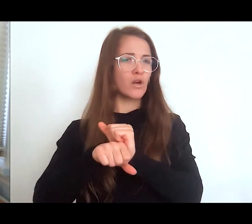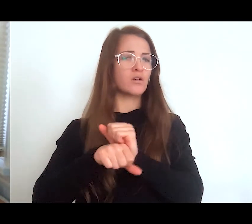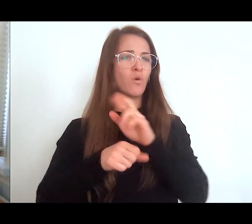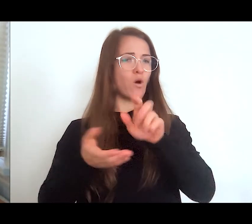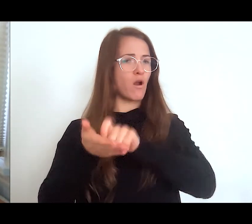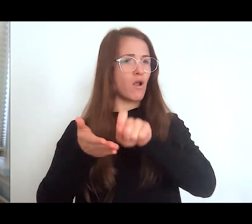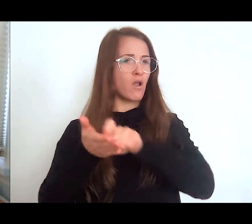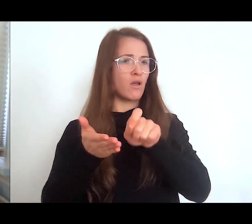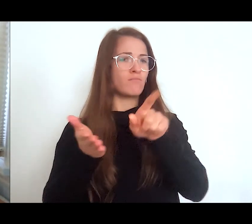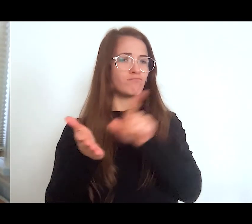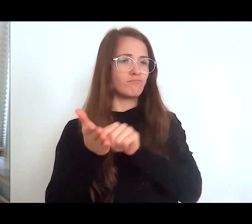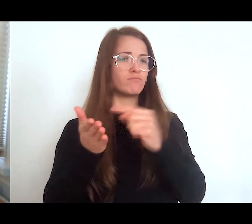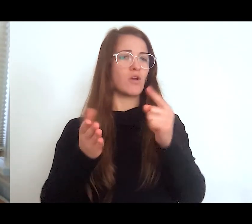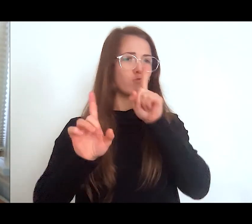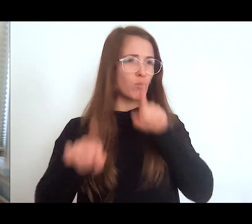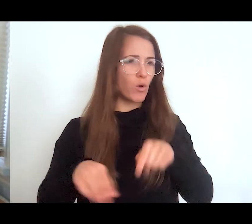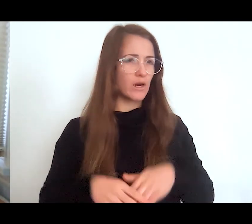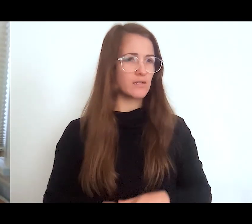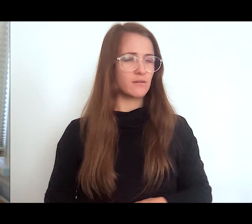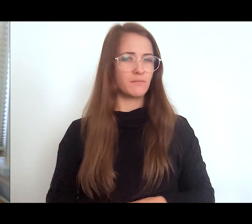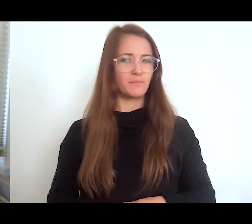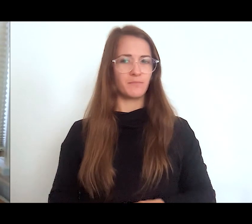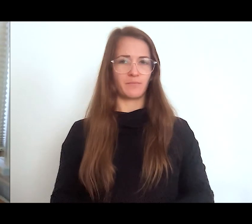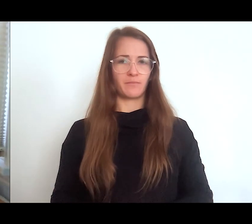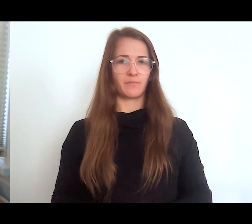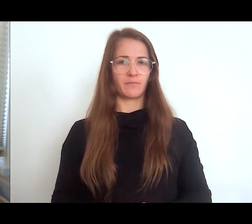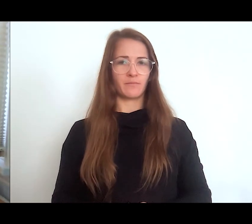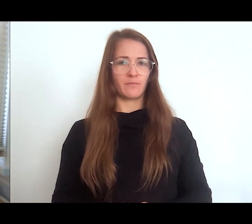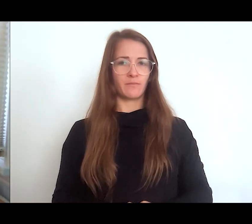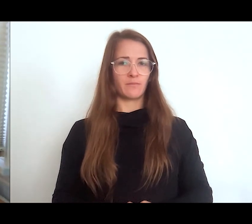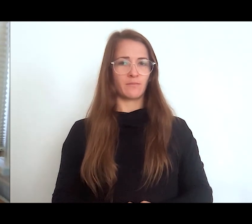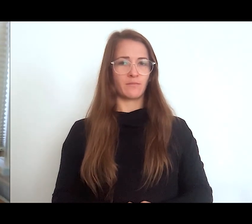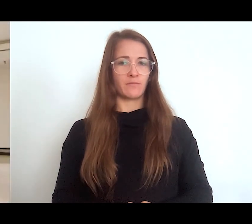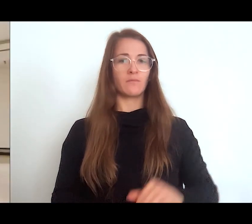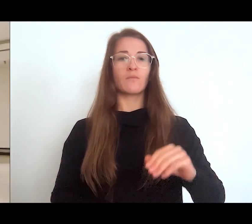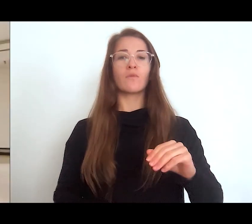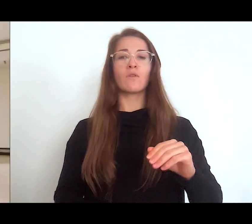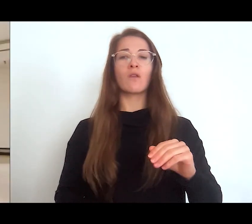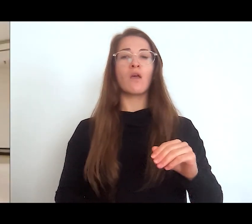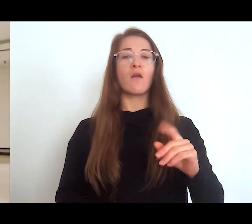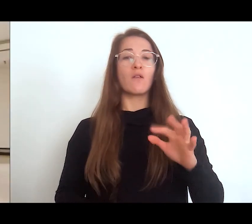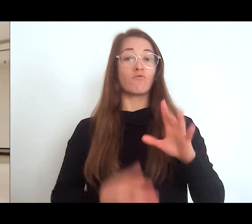TODAY WHO HAS WORKED ON OR AUTHORED ONE OF THE DRNY REPORTS?